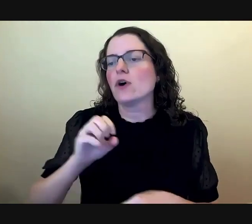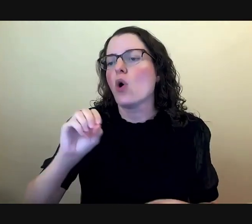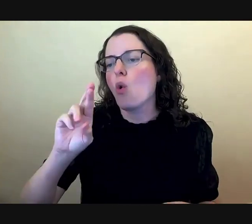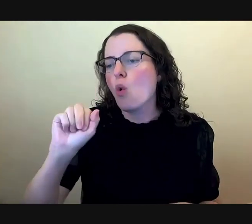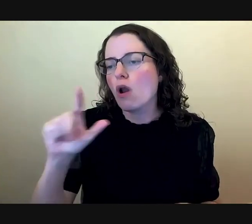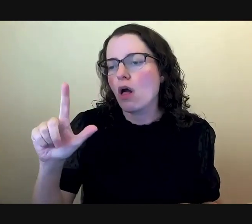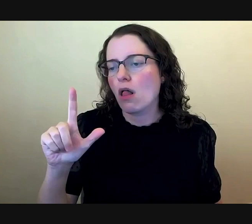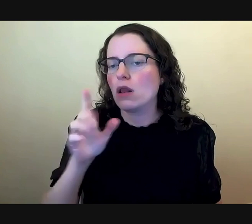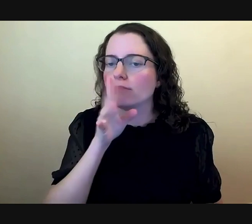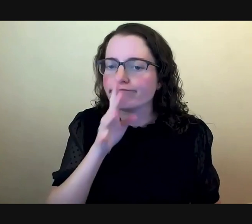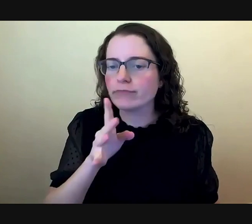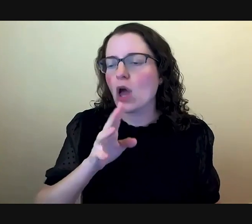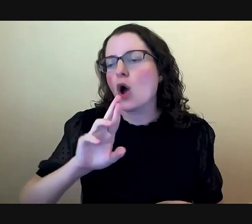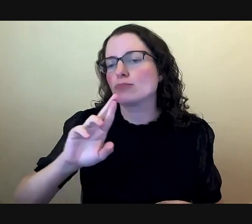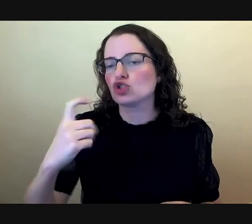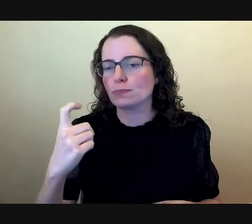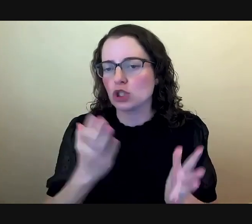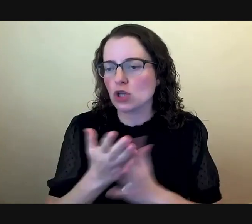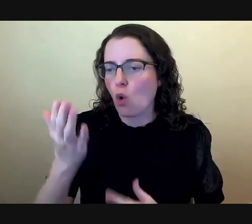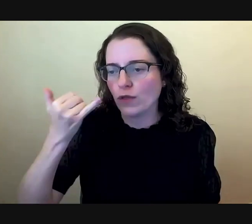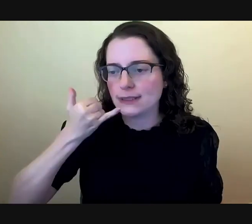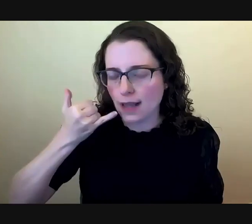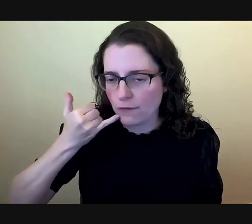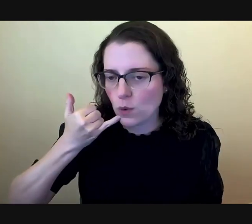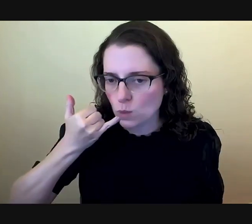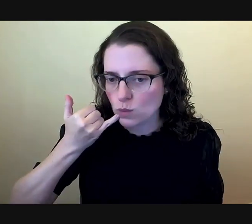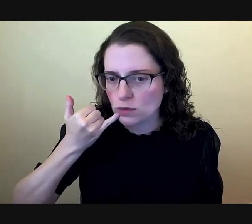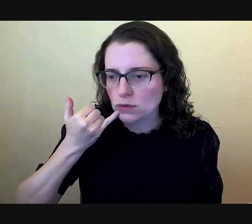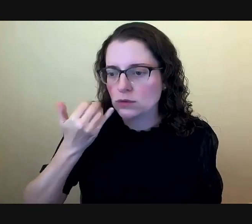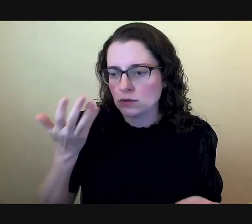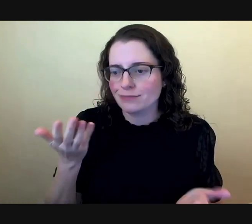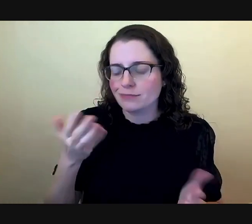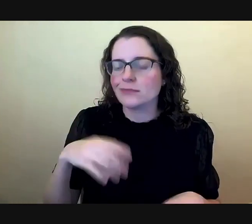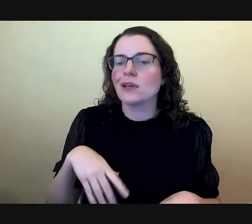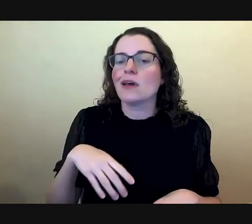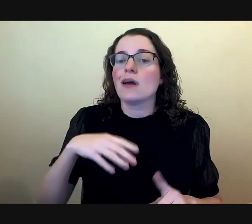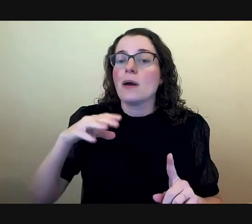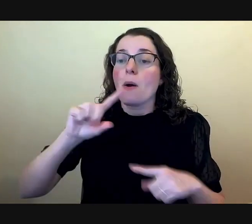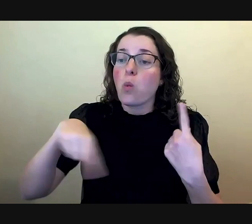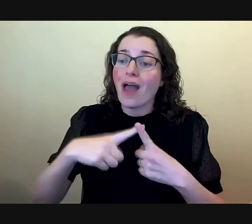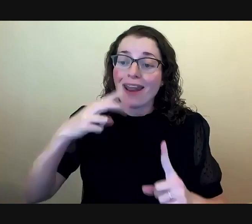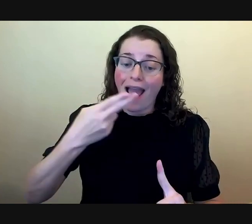may be able to receive oral spoken prescriptions over the phone.